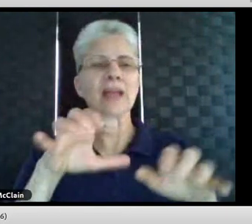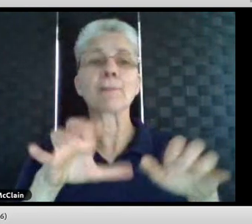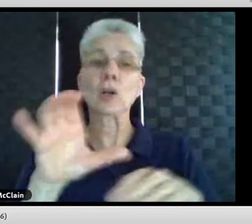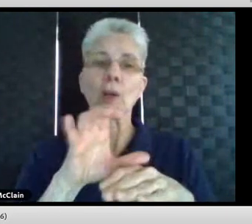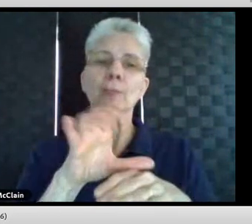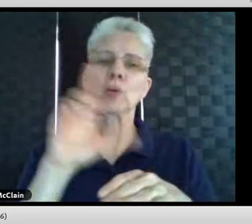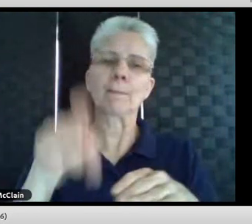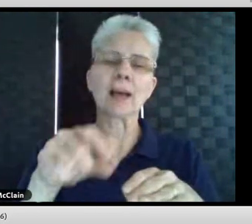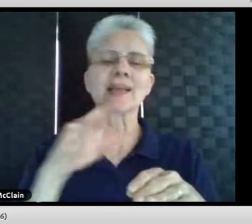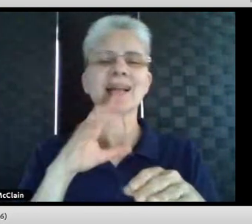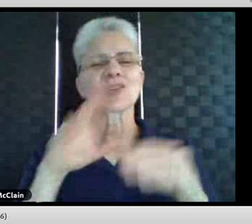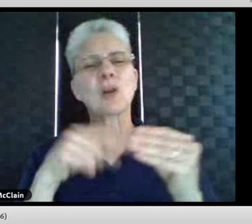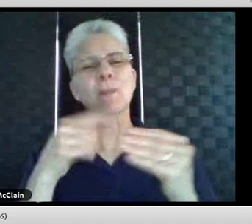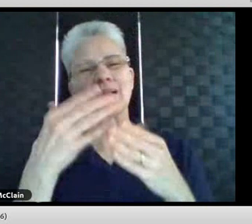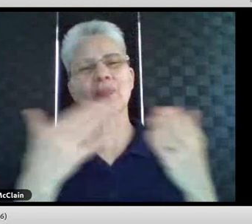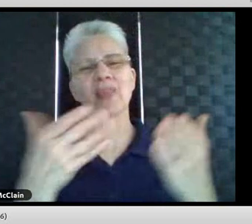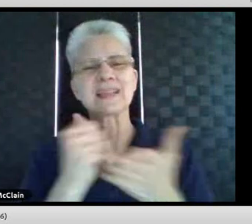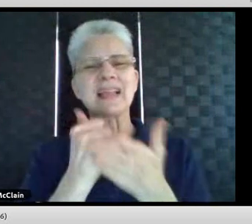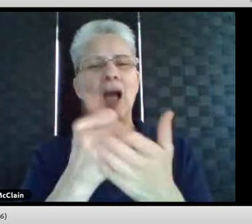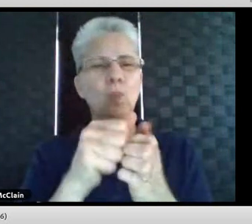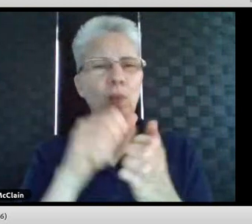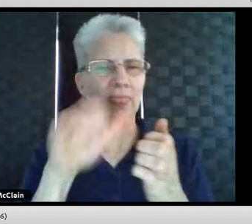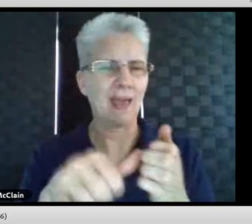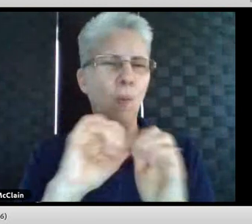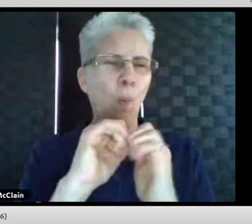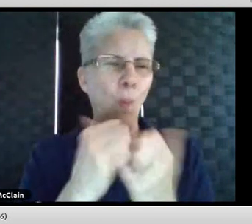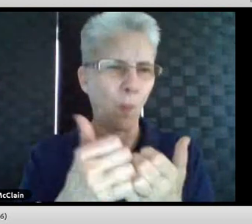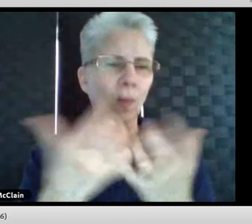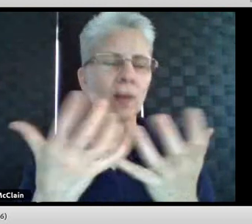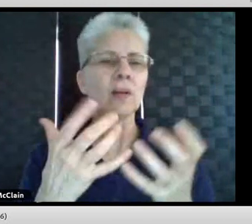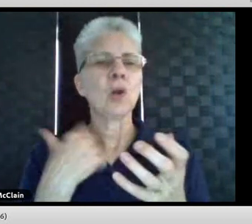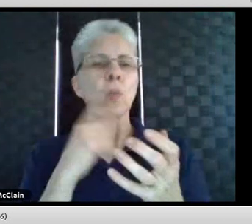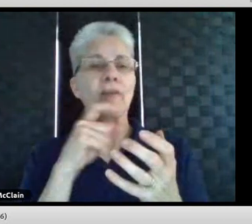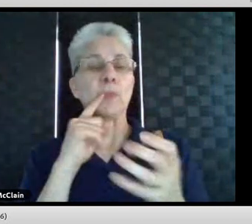and I'll talk about some things that will help with that. You know, we got to be able to have multiple